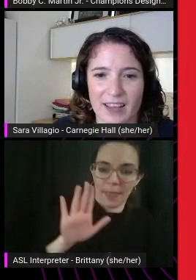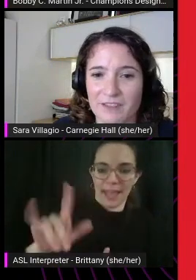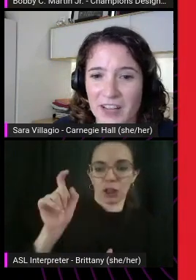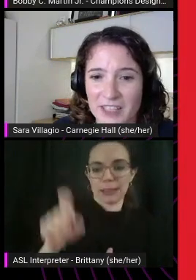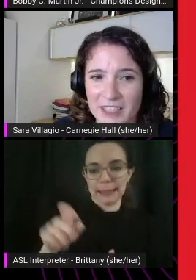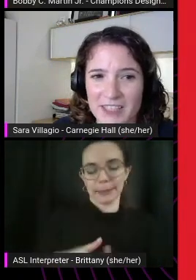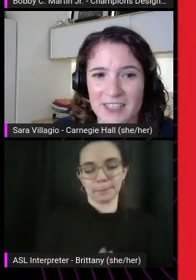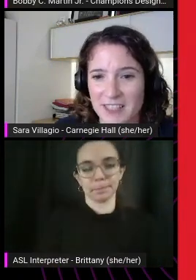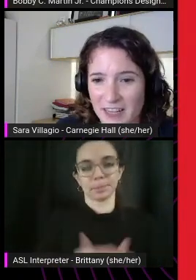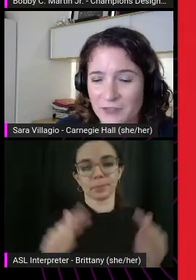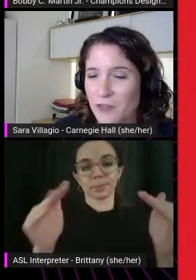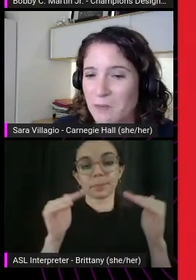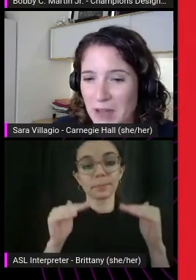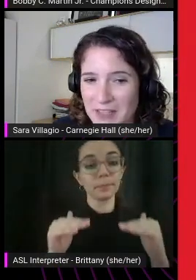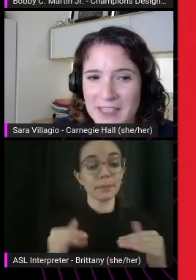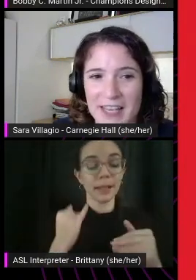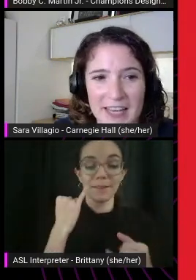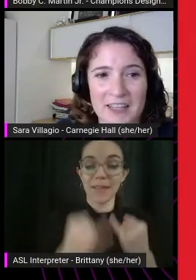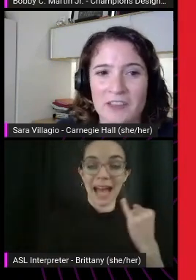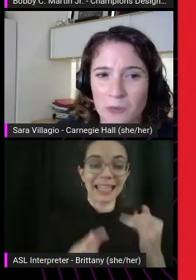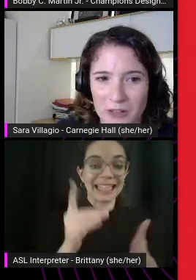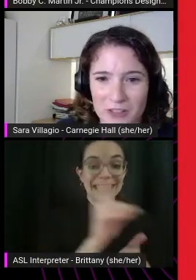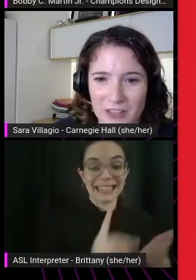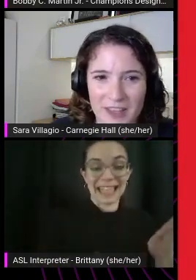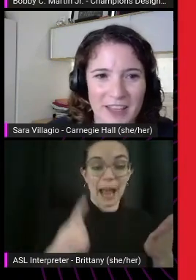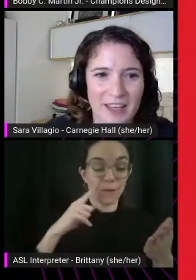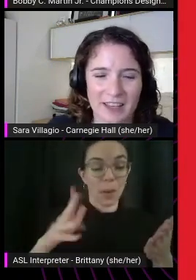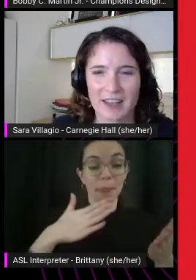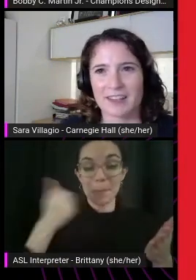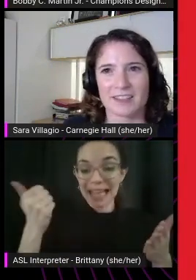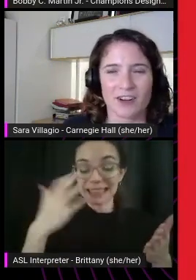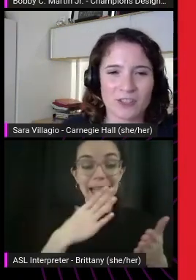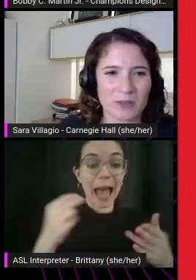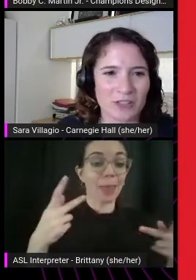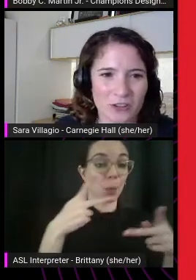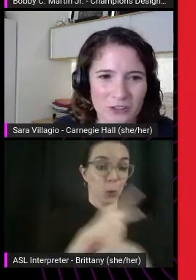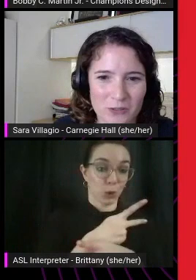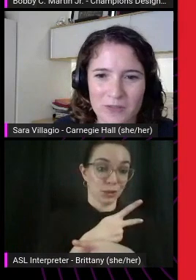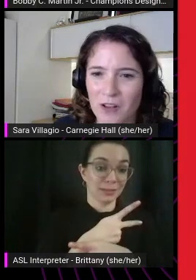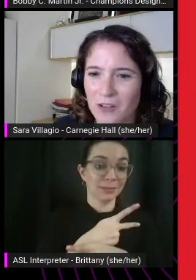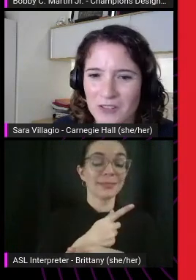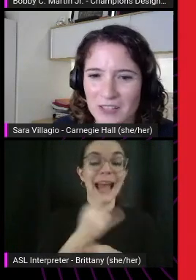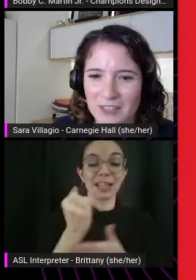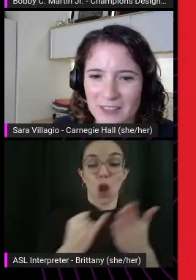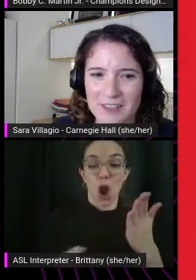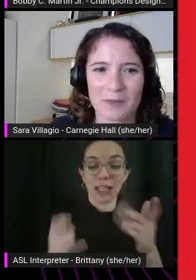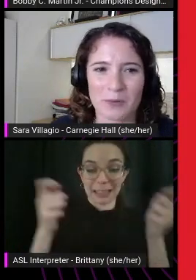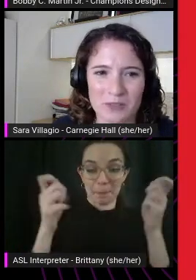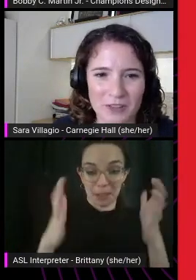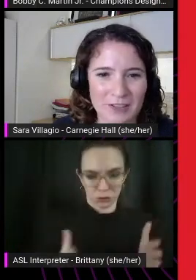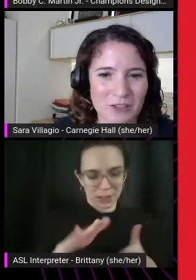And finally, design for the best and the worst. I think as arts administrators, we've all seen examples of this.